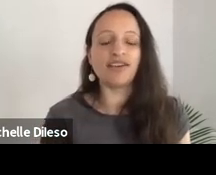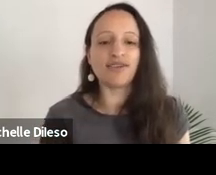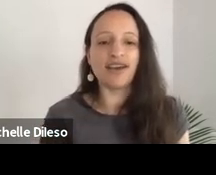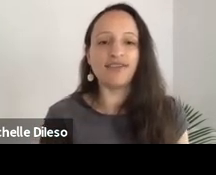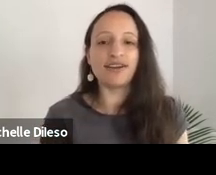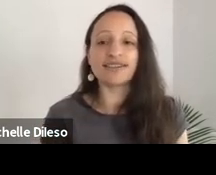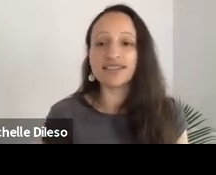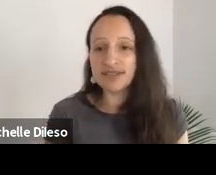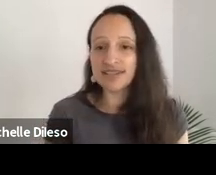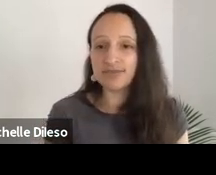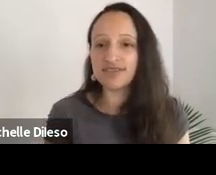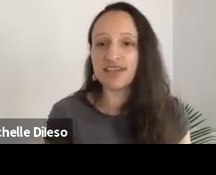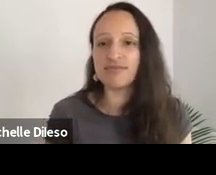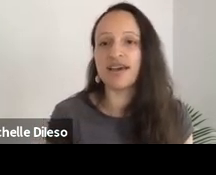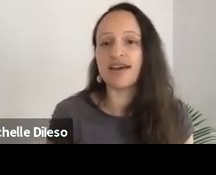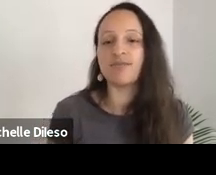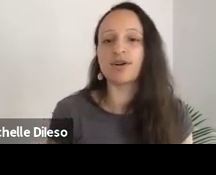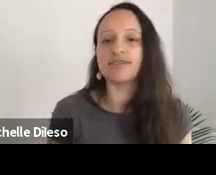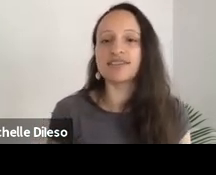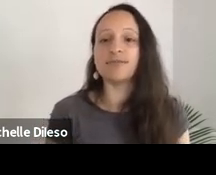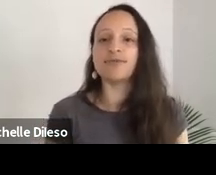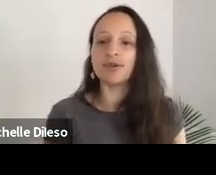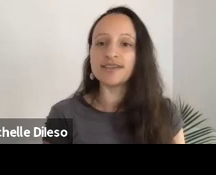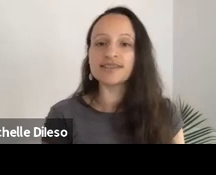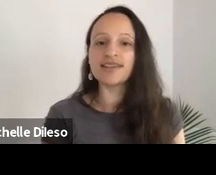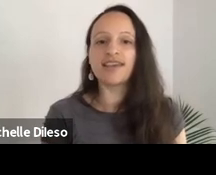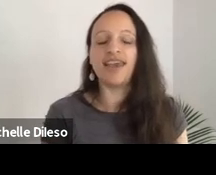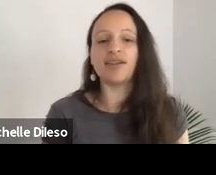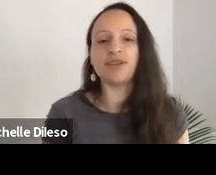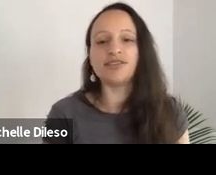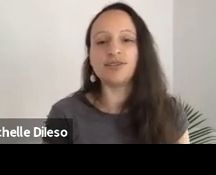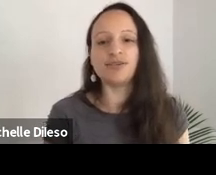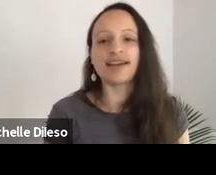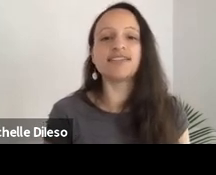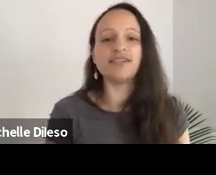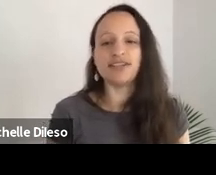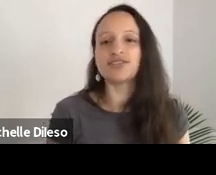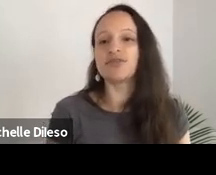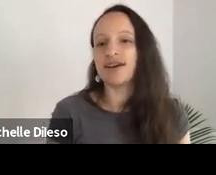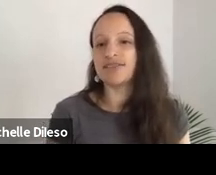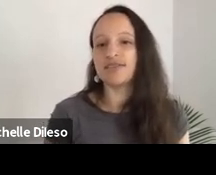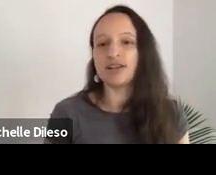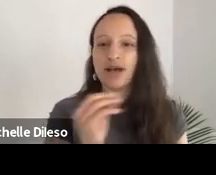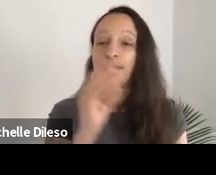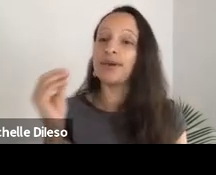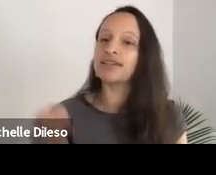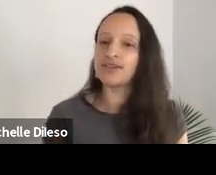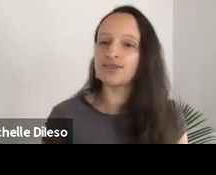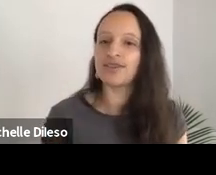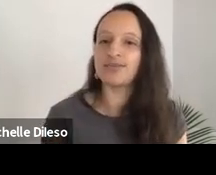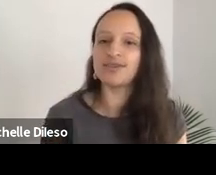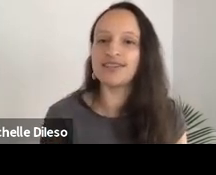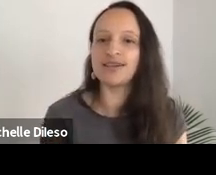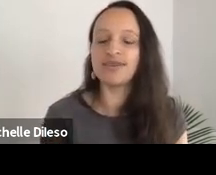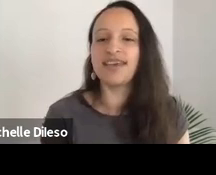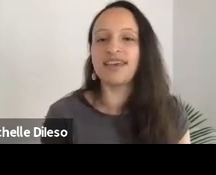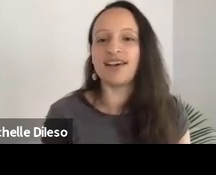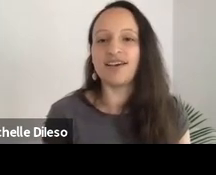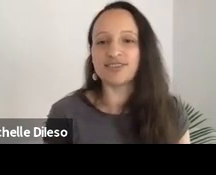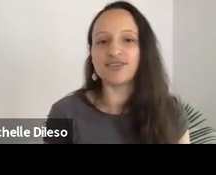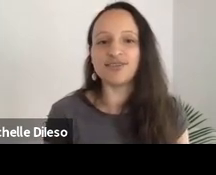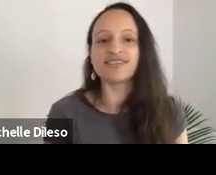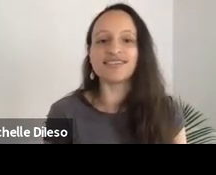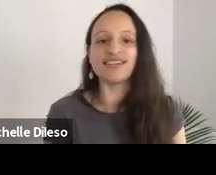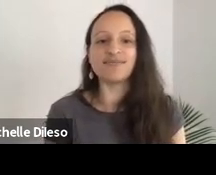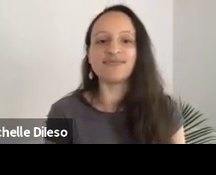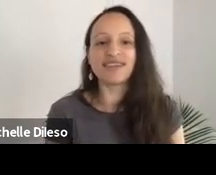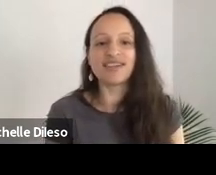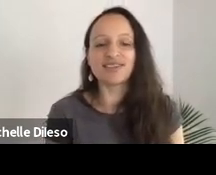We also have various exhibits in the museum that have more of a steam focus, and we do activities throughout, little pop up activities that the museum that also use steam.